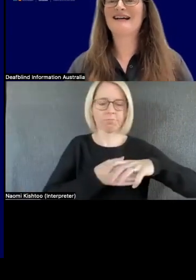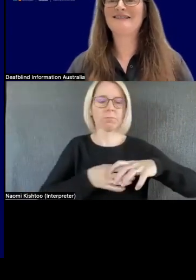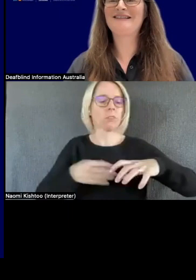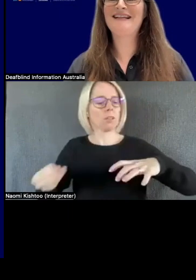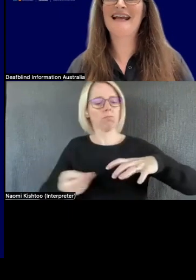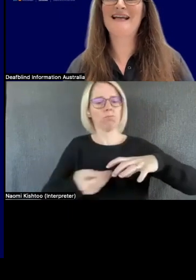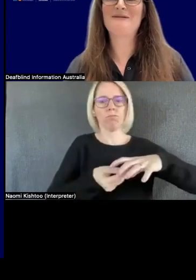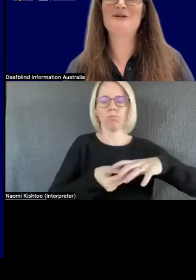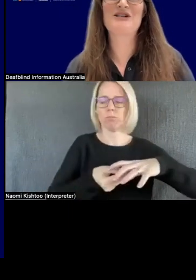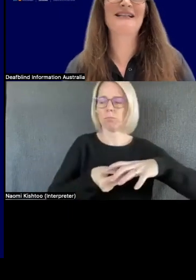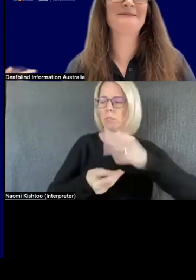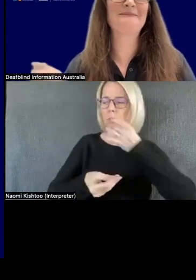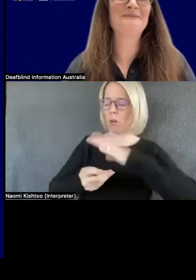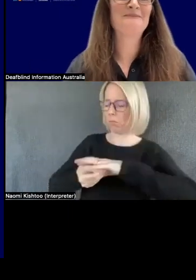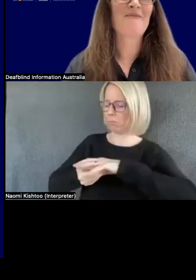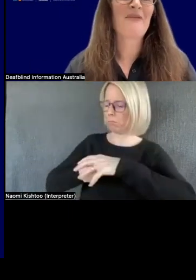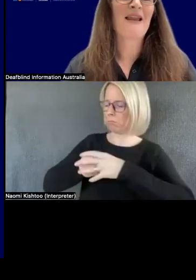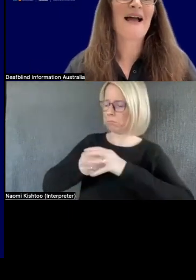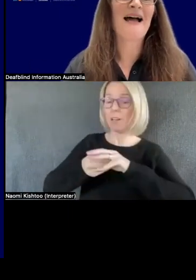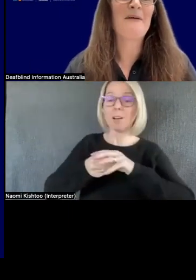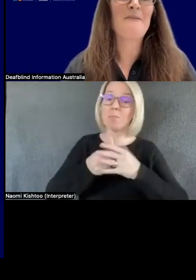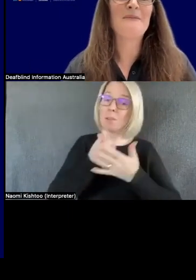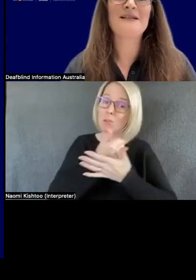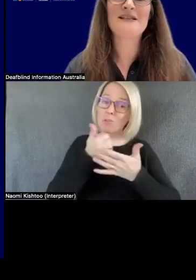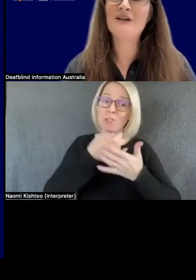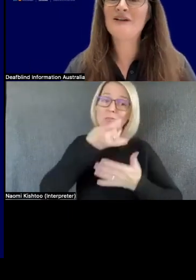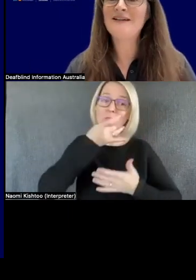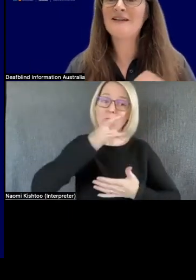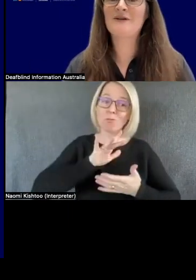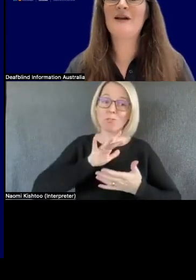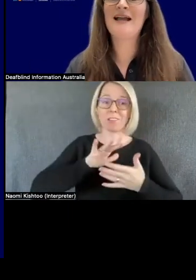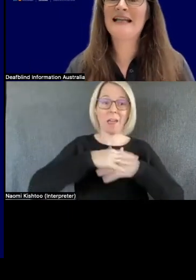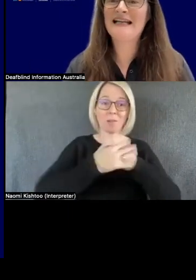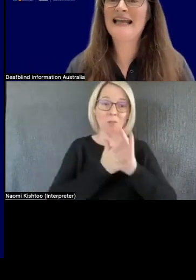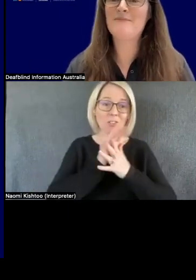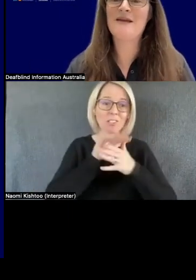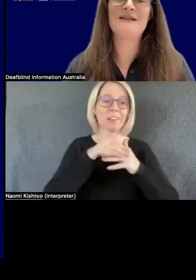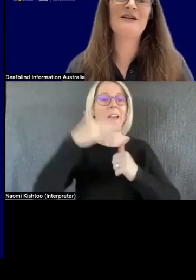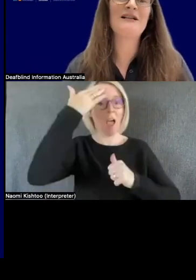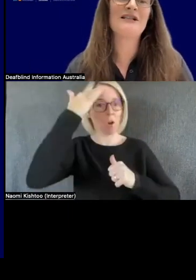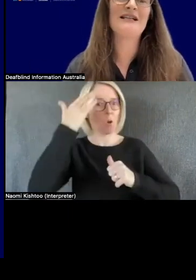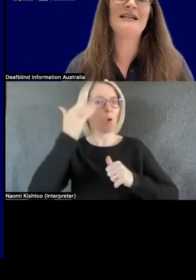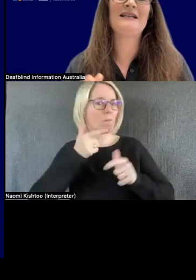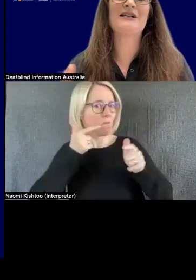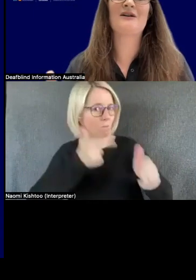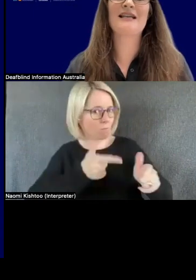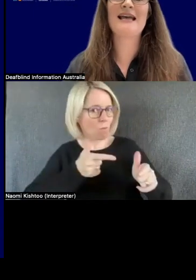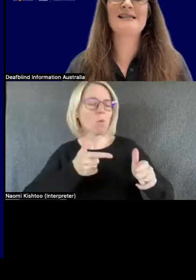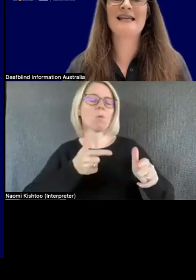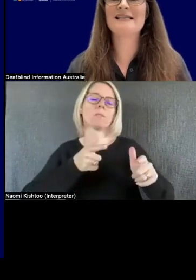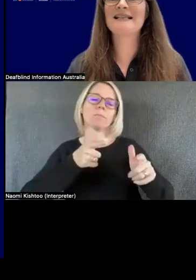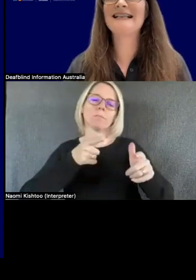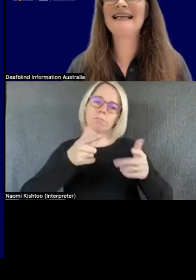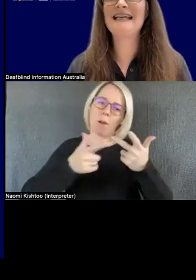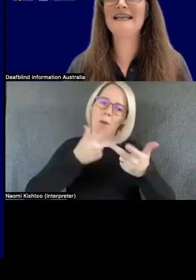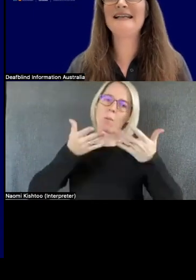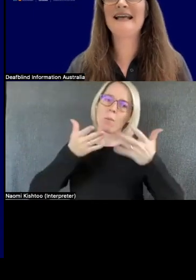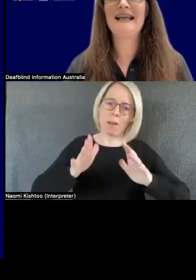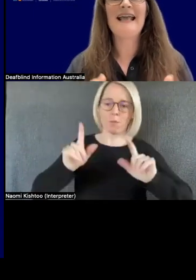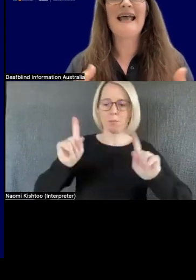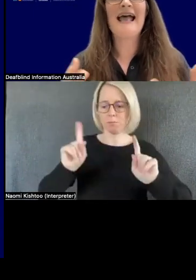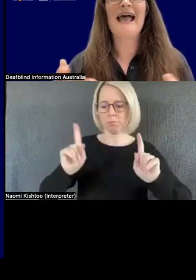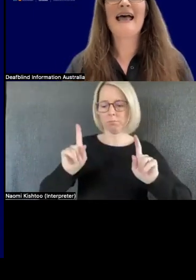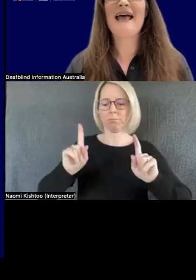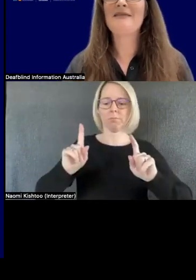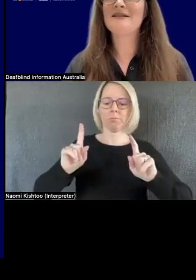child handwashing. So, through hand under hand methodology, the child’s hands get cleaned and